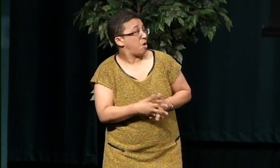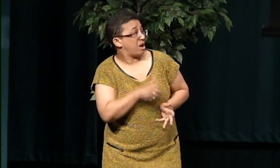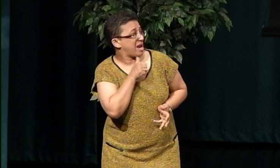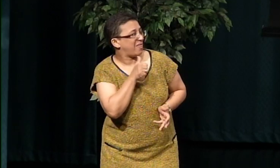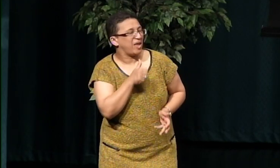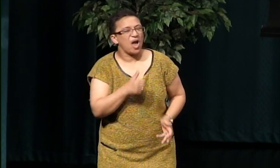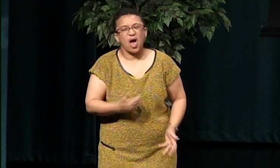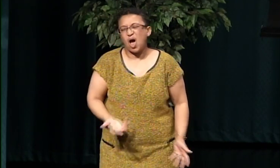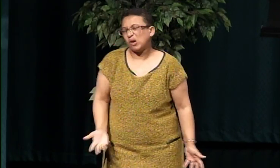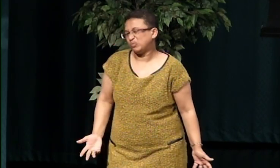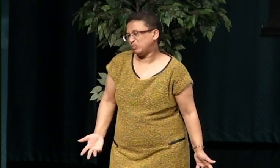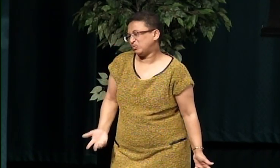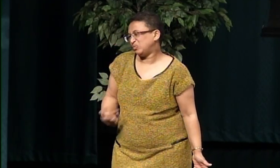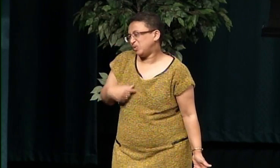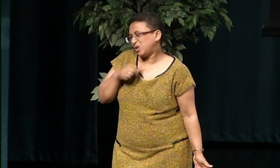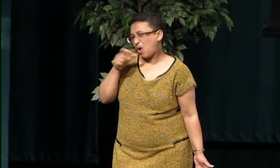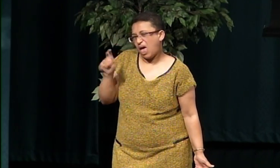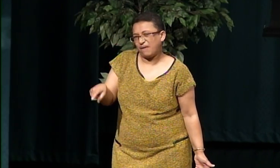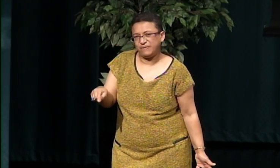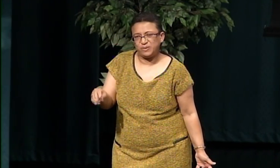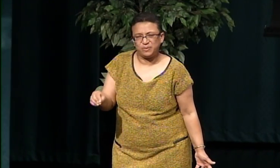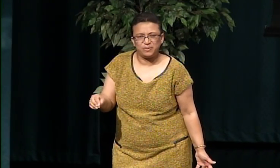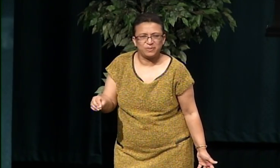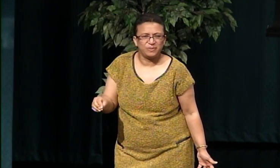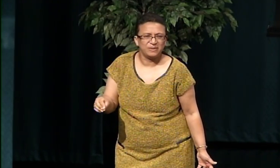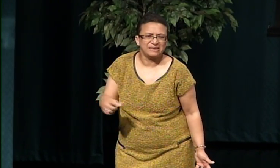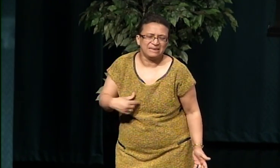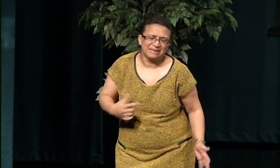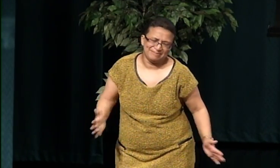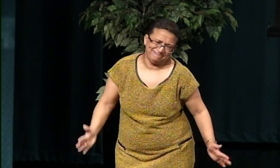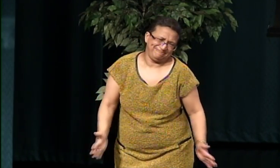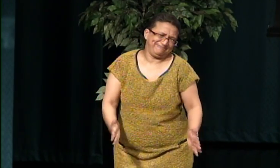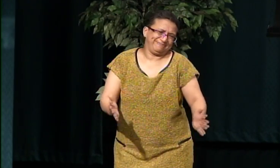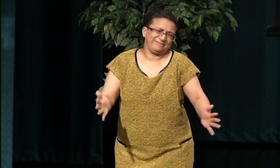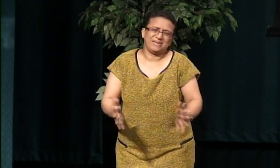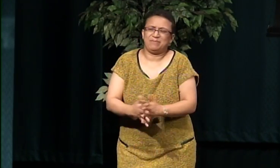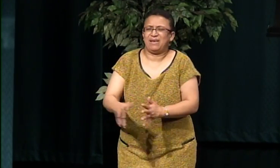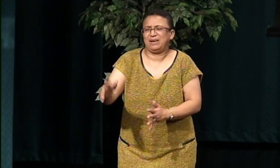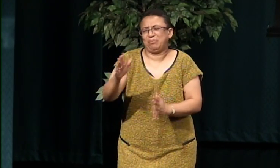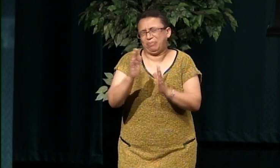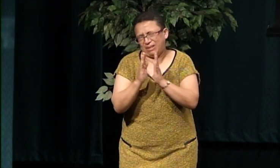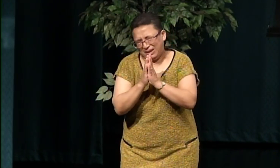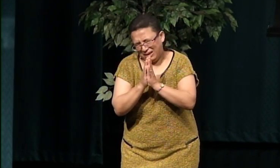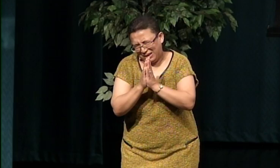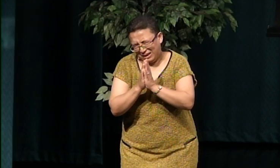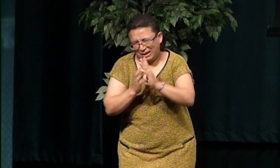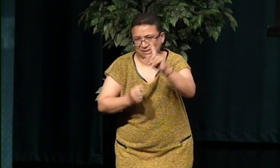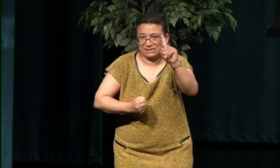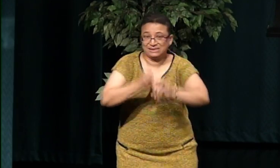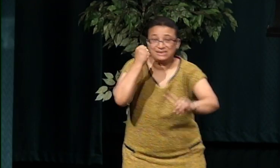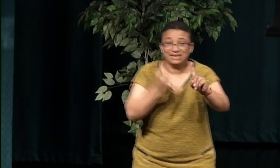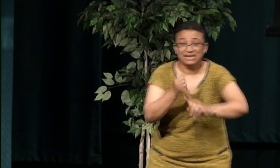If nothing is taking place here, then they don't feel like they have anything that they need to do.